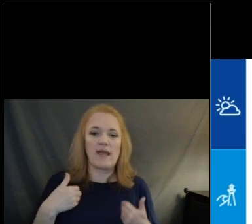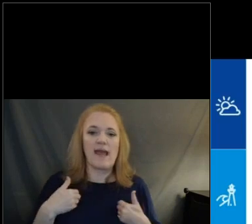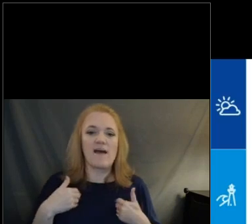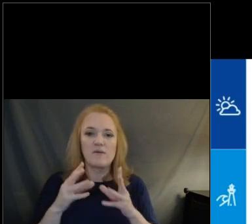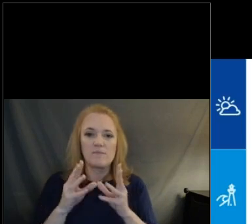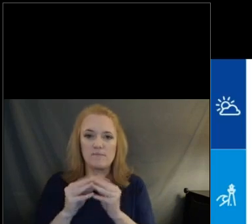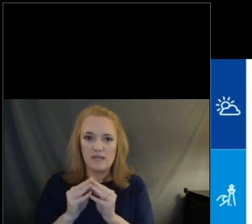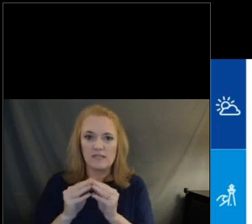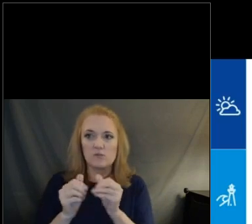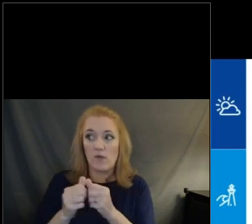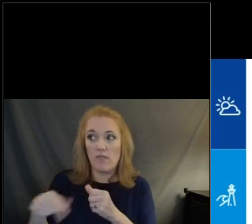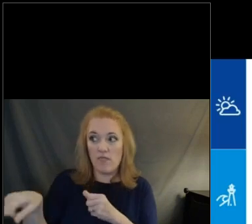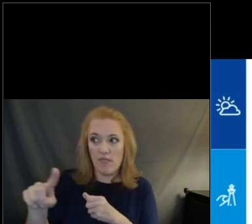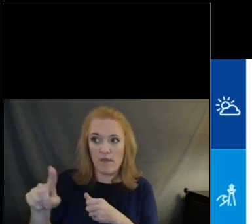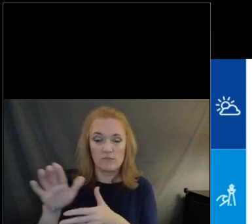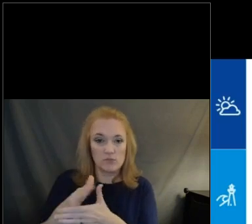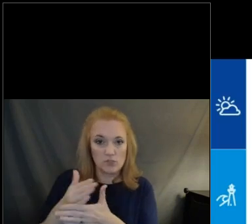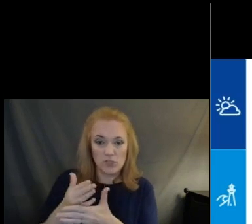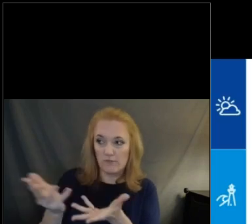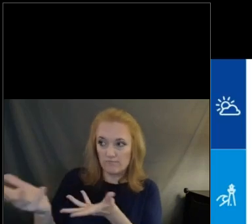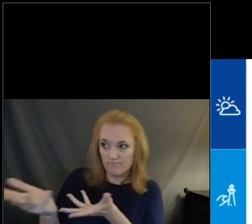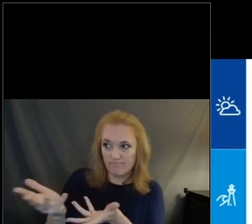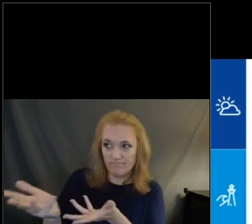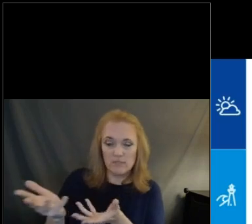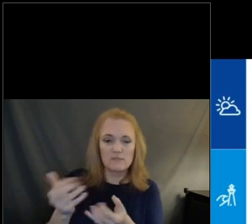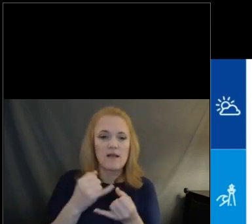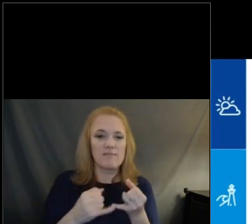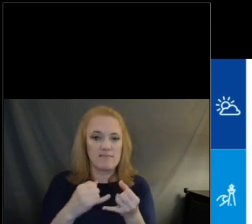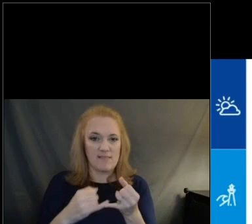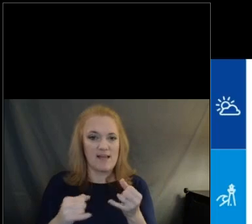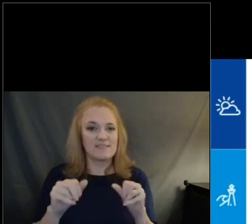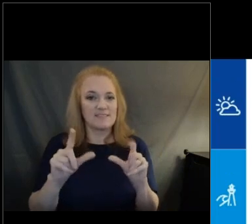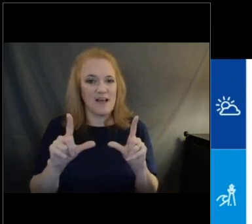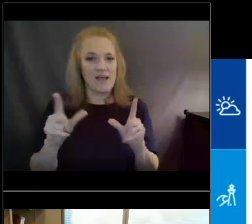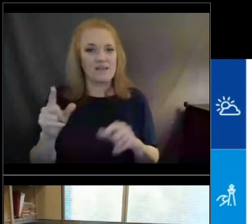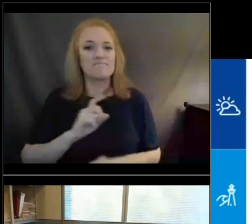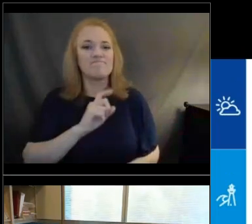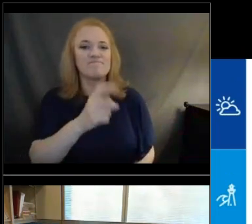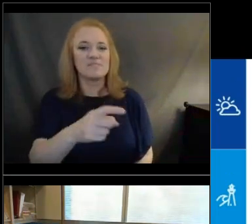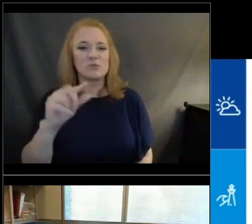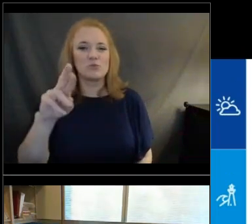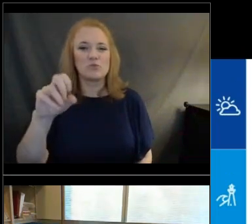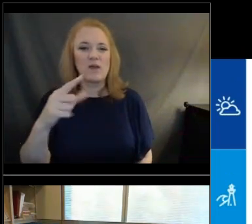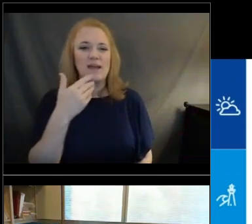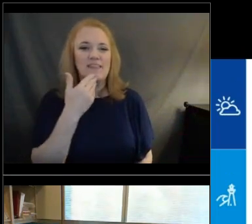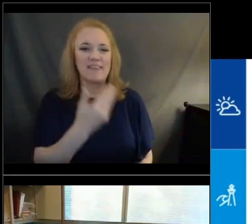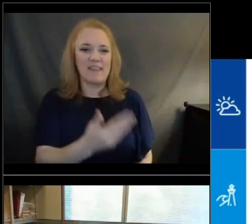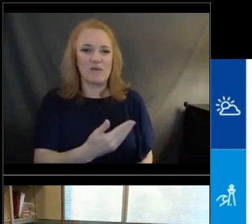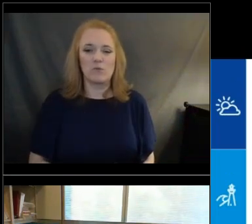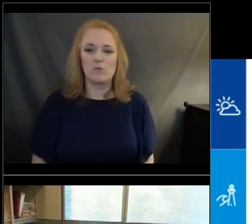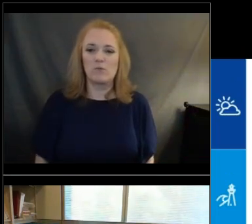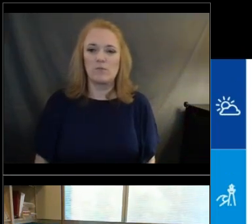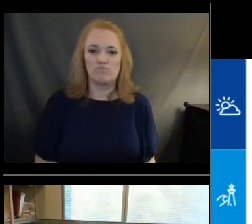for example. So that's my last slide and I'll turn it over to Greg Carbin, thank you very much.